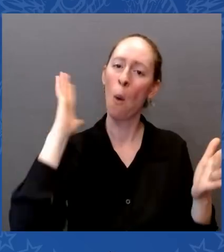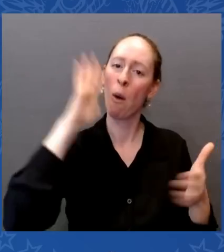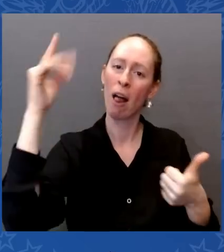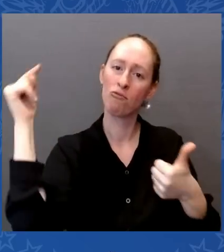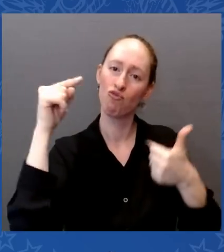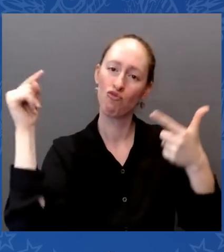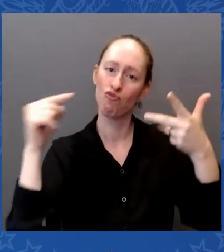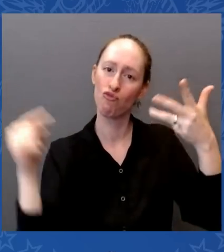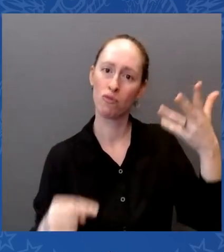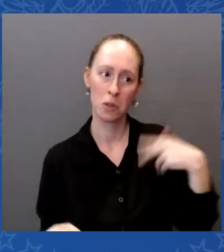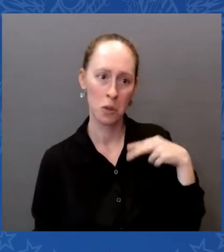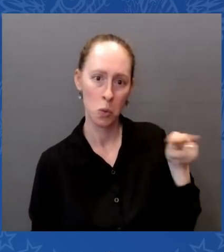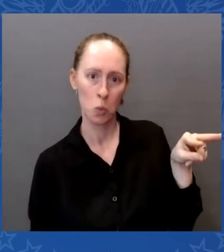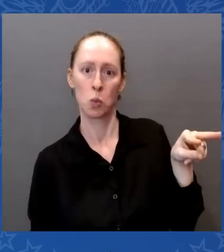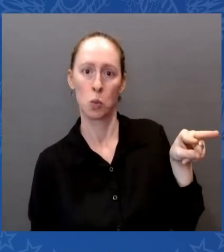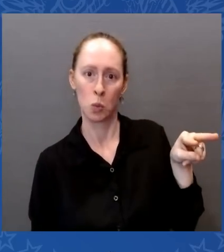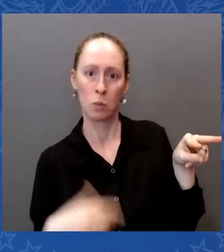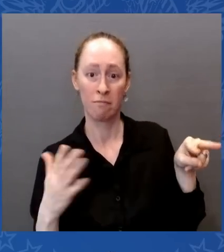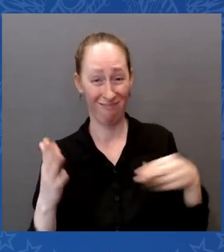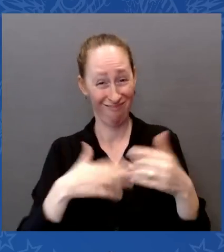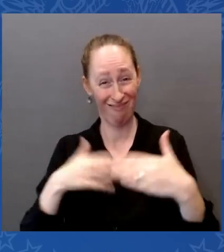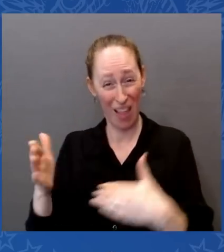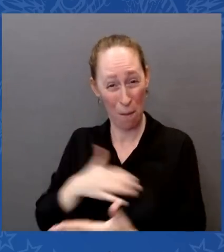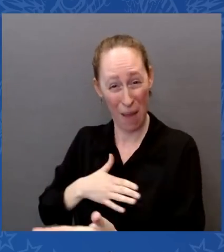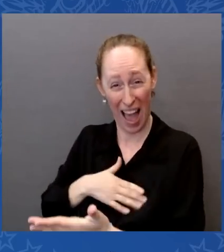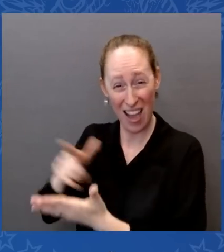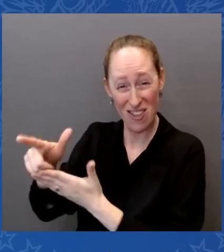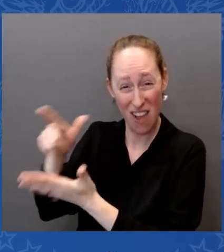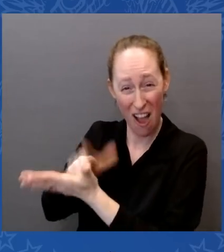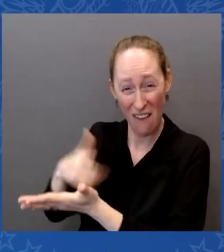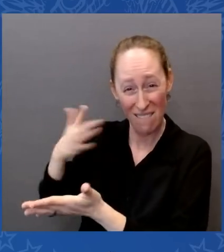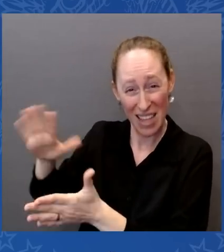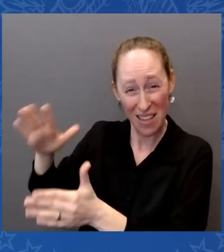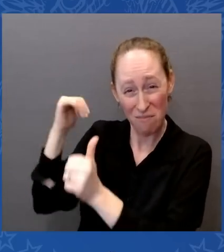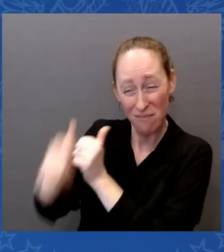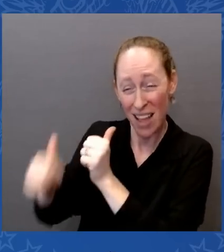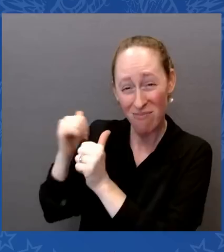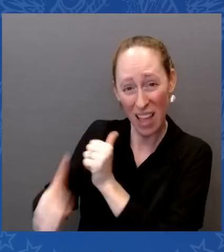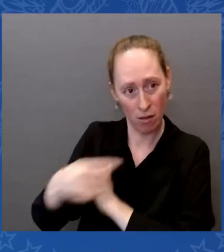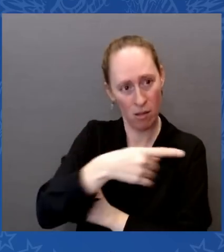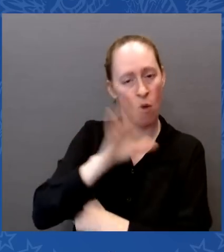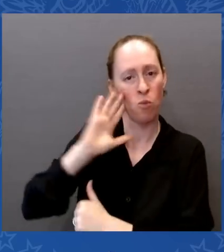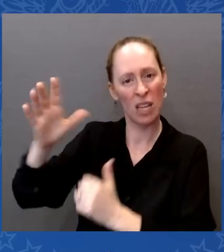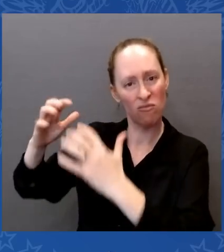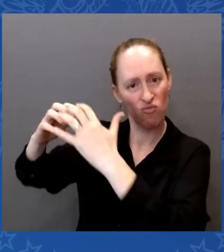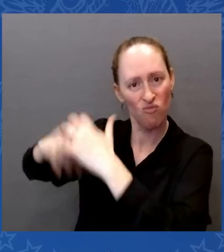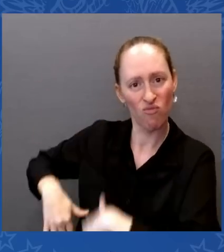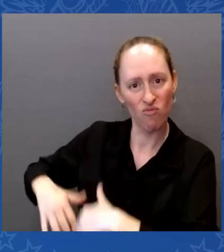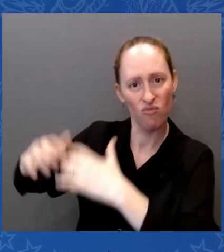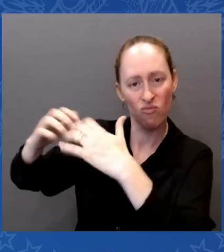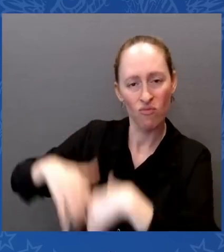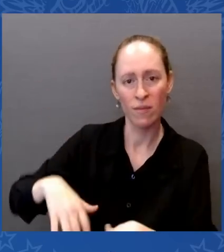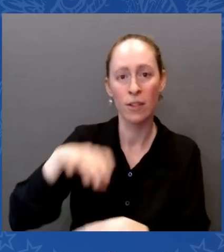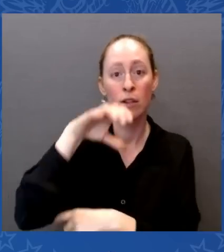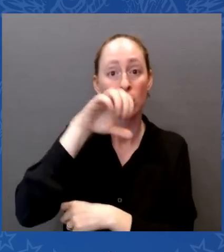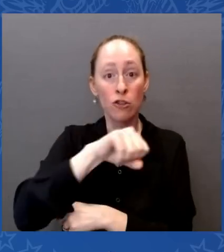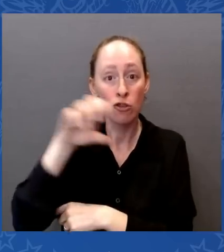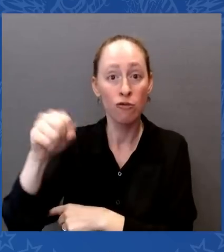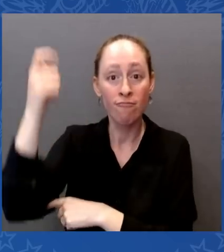They're going to cut Social Security and Medicare. They'll pass massive tax cuts for the wealthy, make them permanent -- which they're not now --